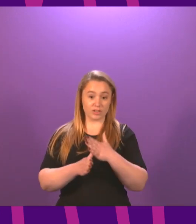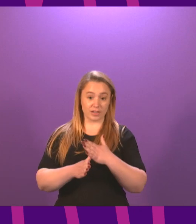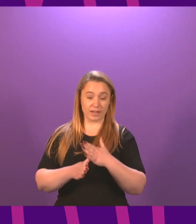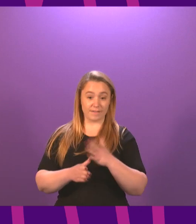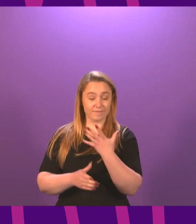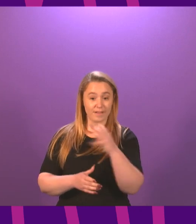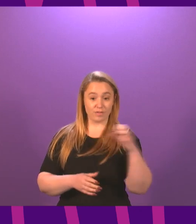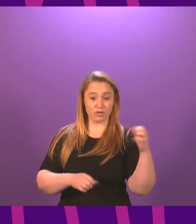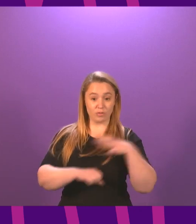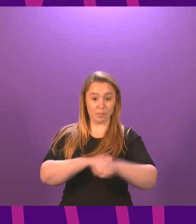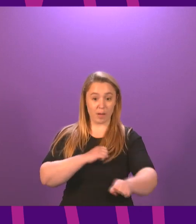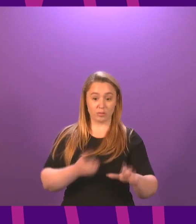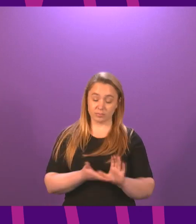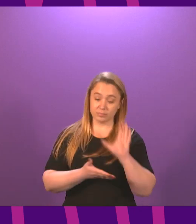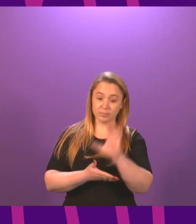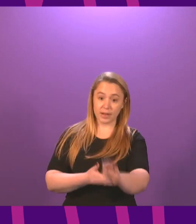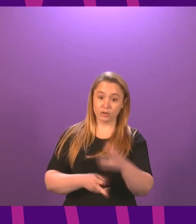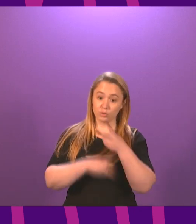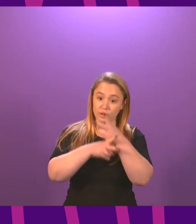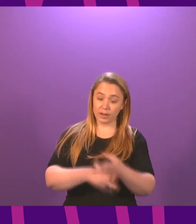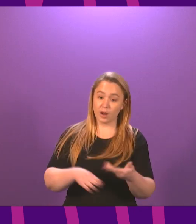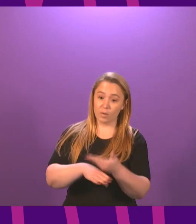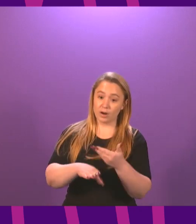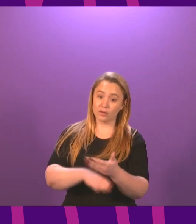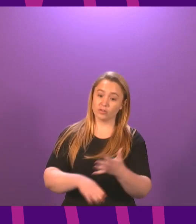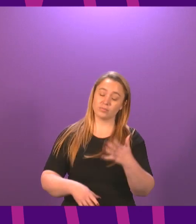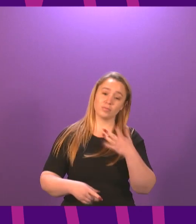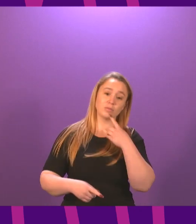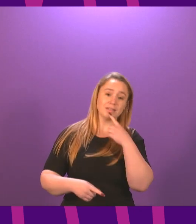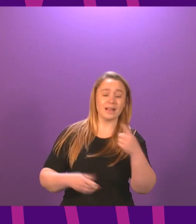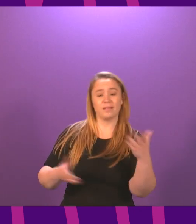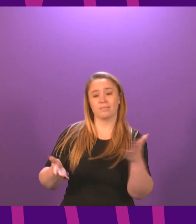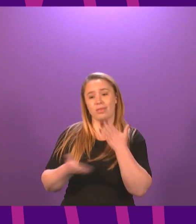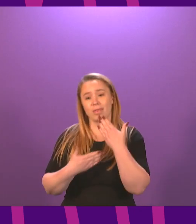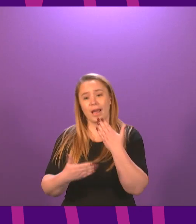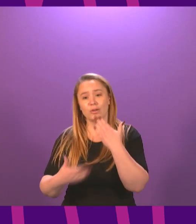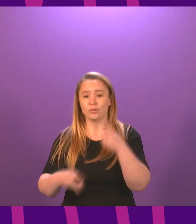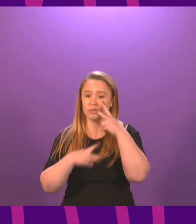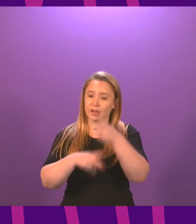and care workers, let me take the opportunity again to say thank you to all those workers.